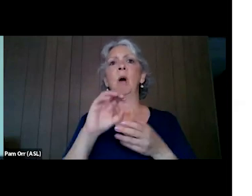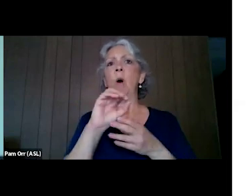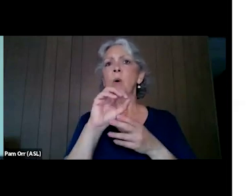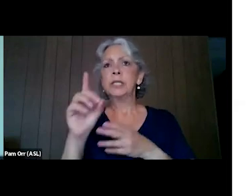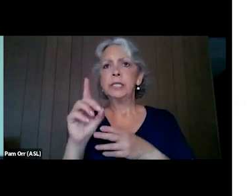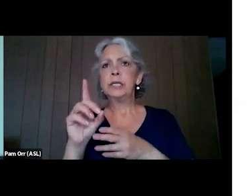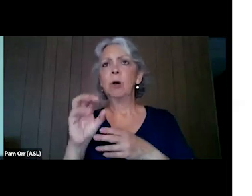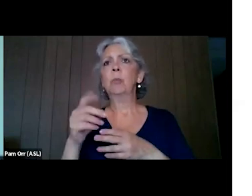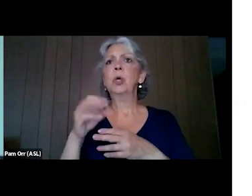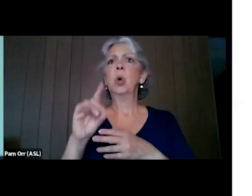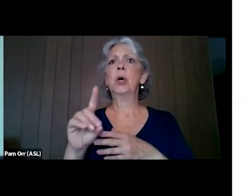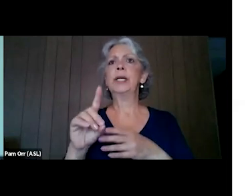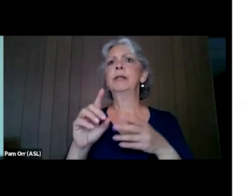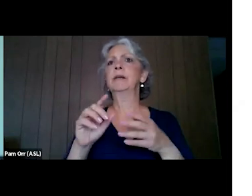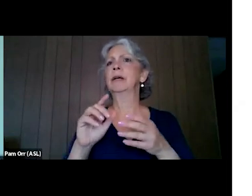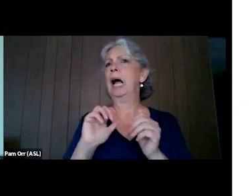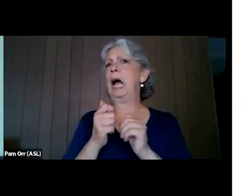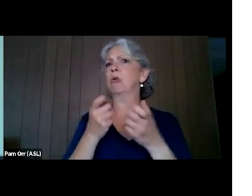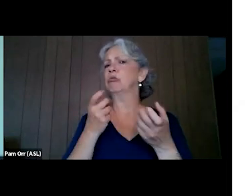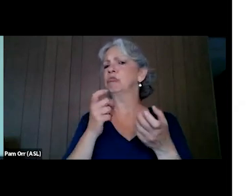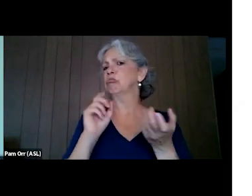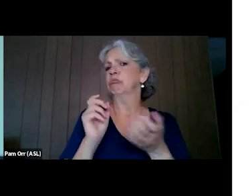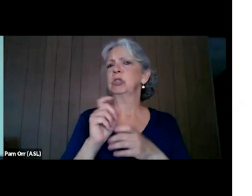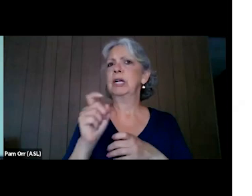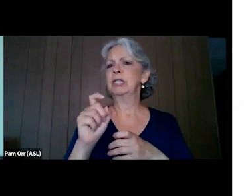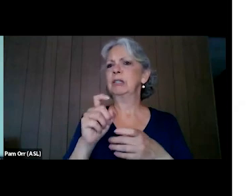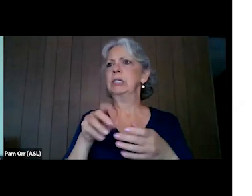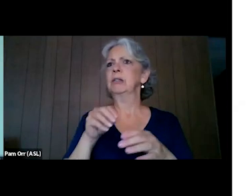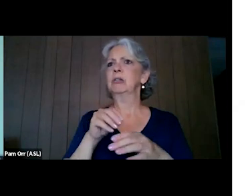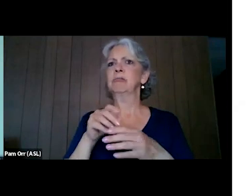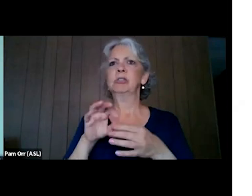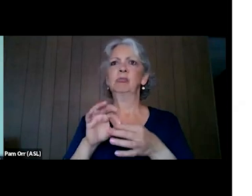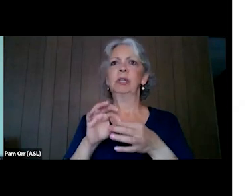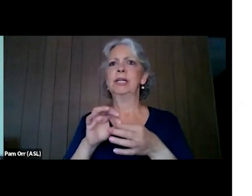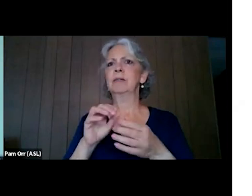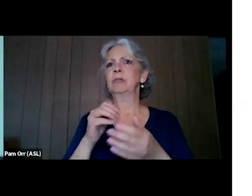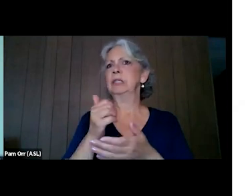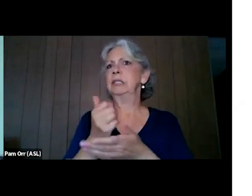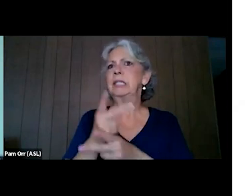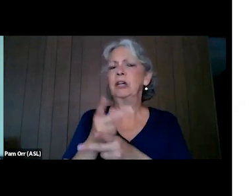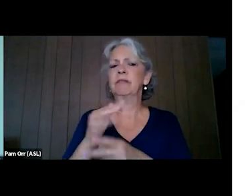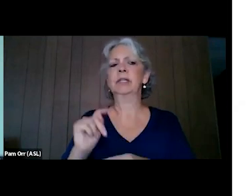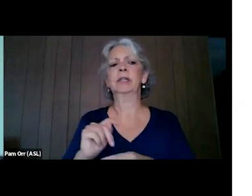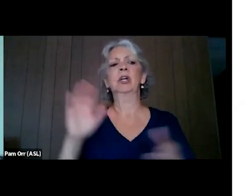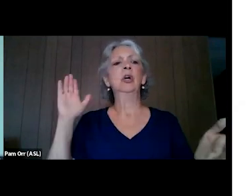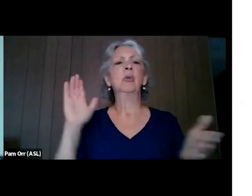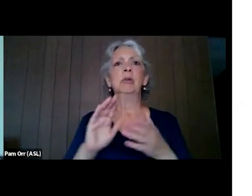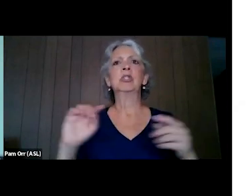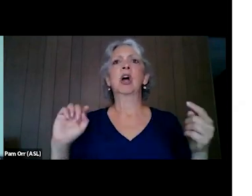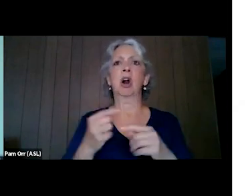or xylazine overdoses when xylazine is present in your drug supply. Review some harm reduction approaches around xylazine use.